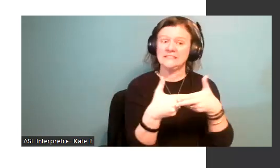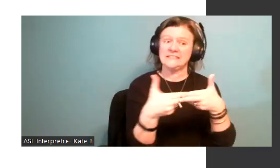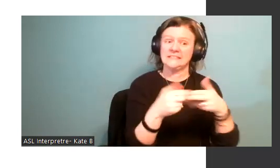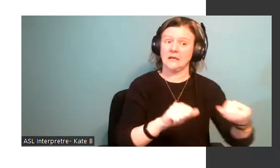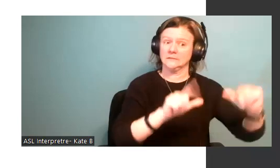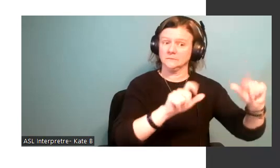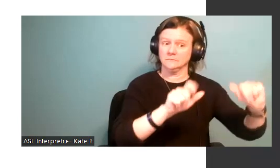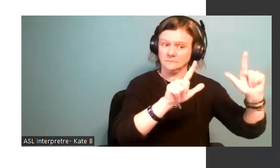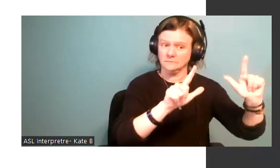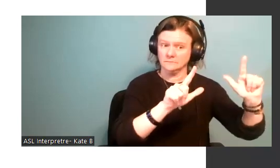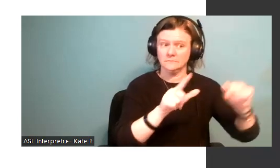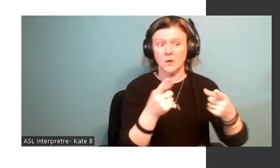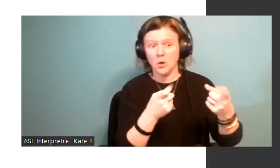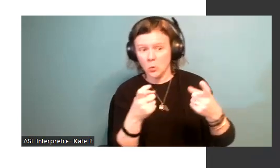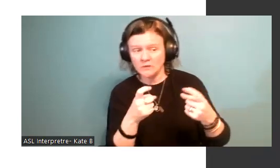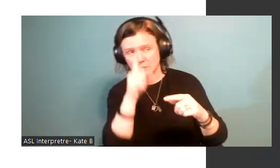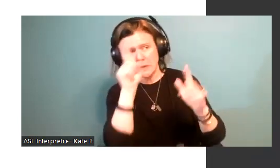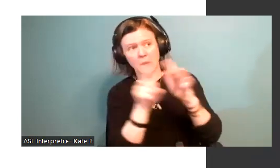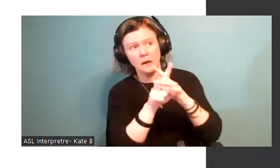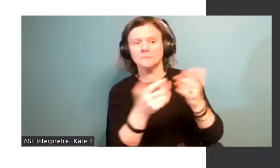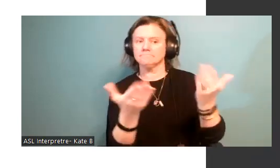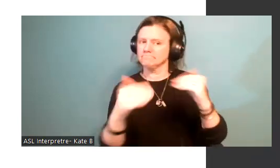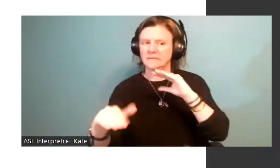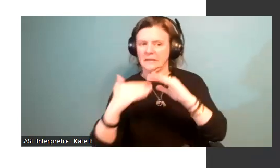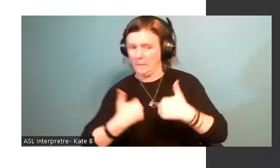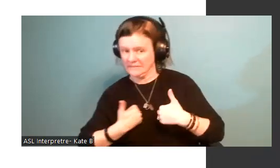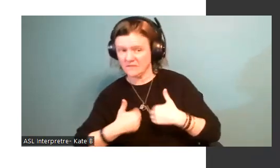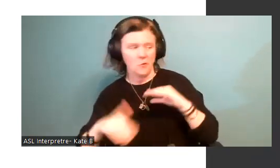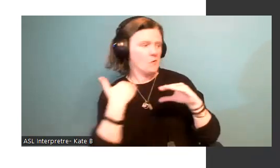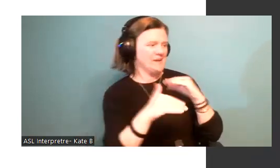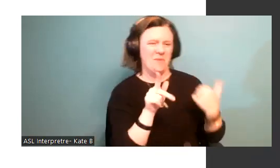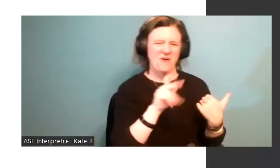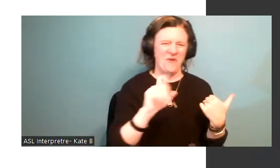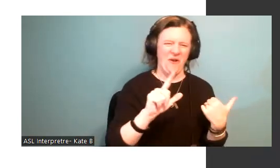uploaded, it will be available either Thursday or Friday this week along with the slide deck. If